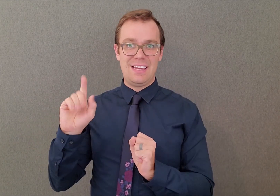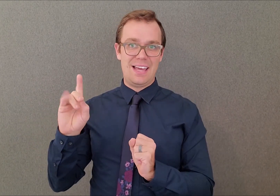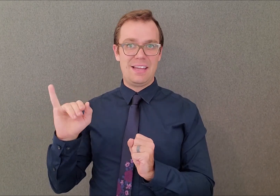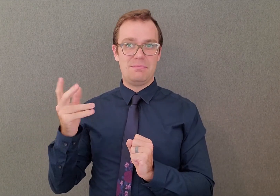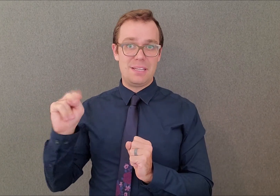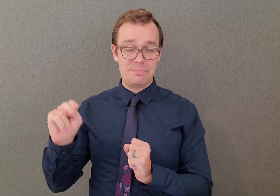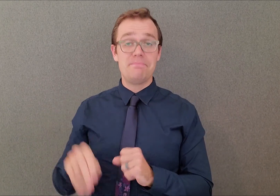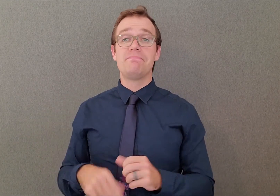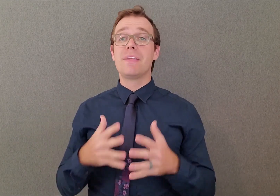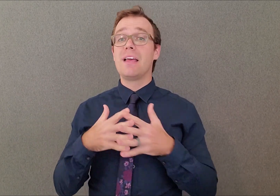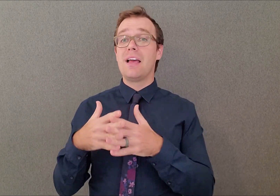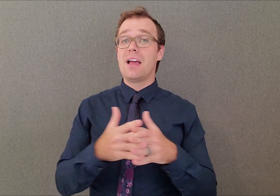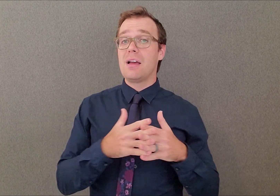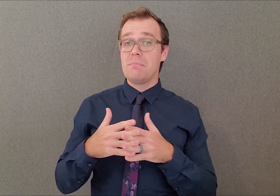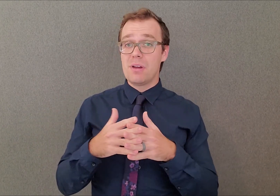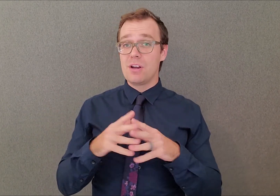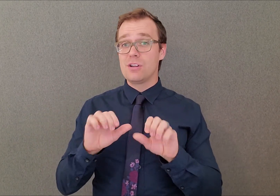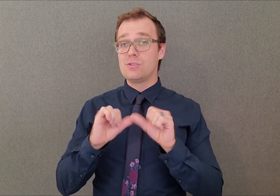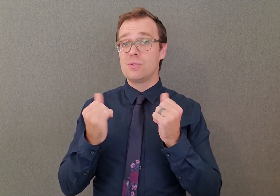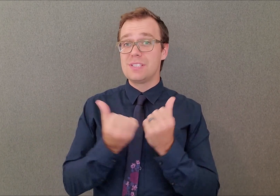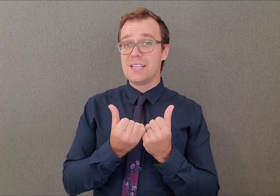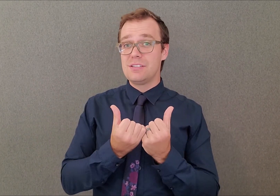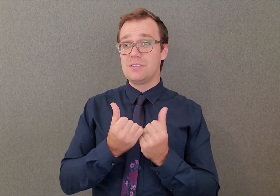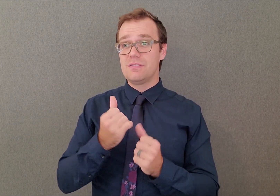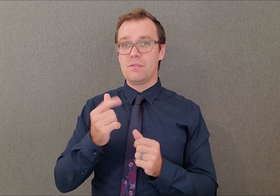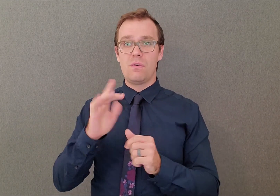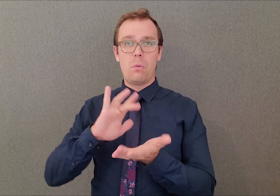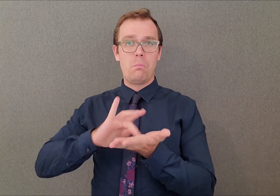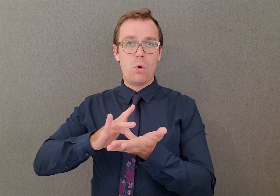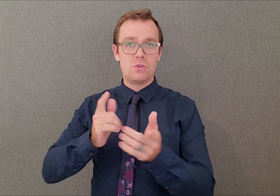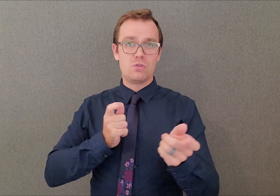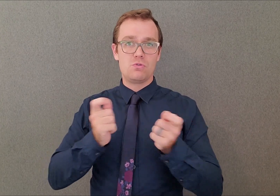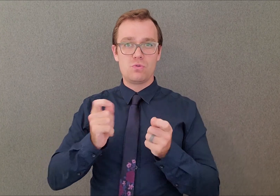American Association of Poison Control Centers, FEMA.